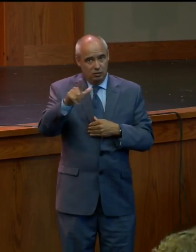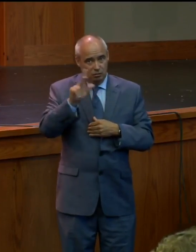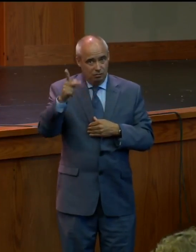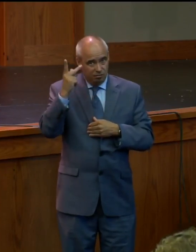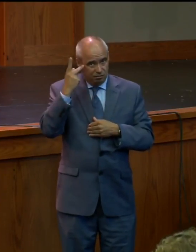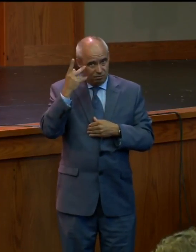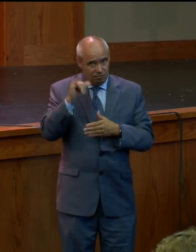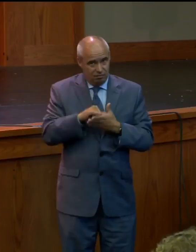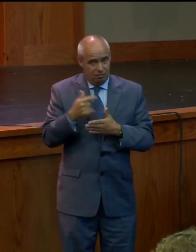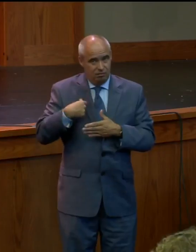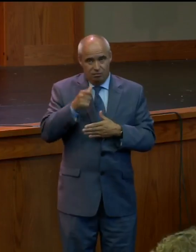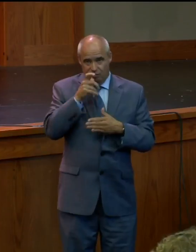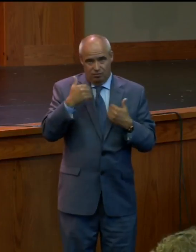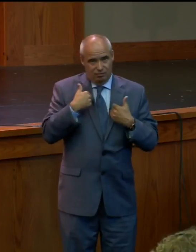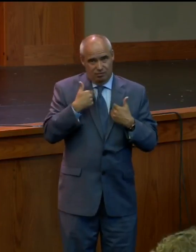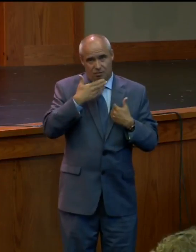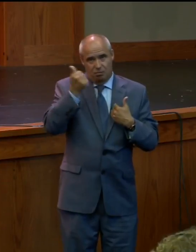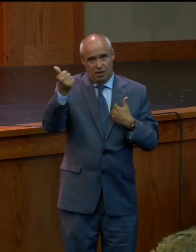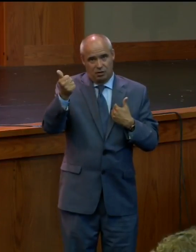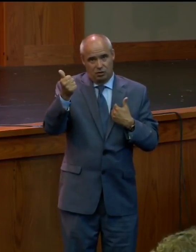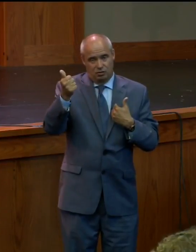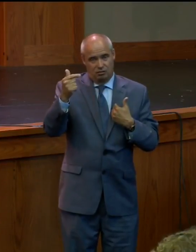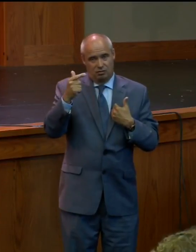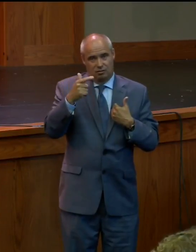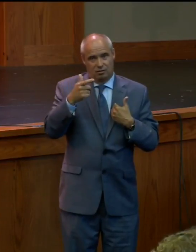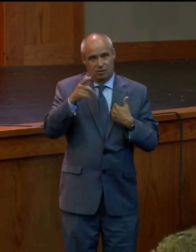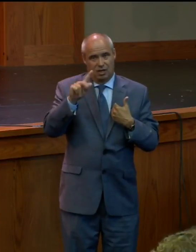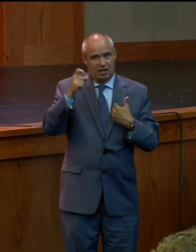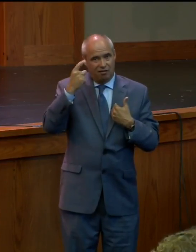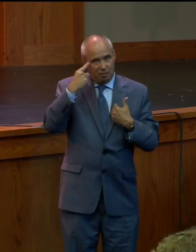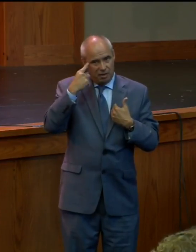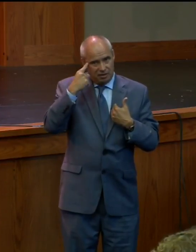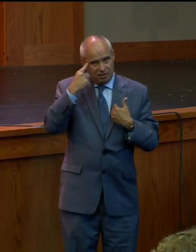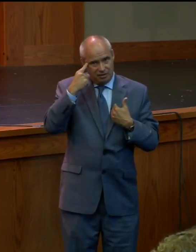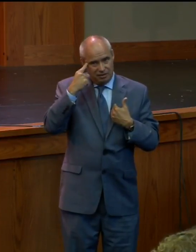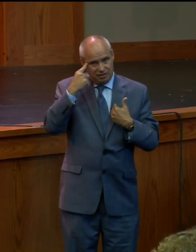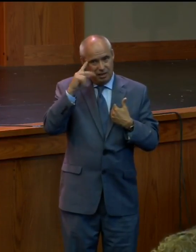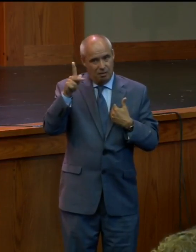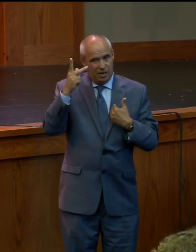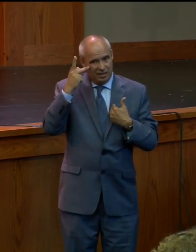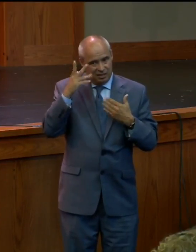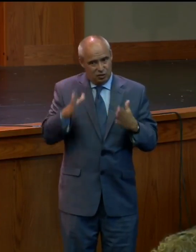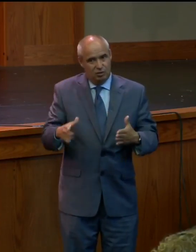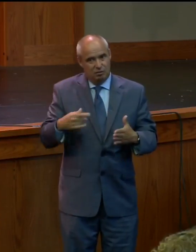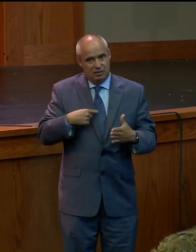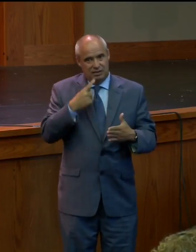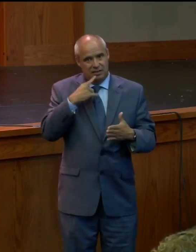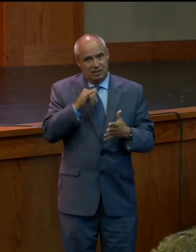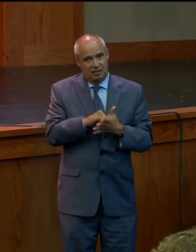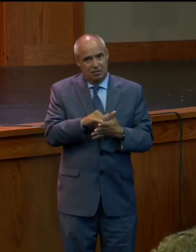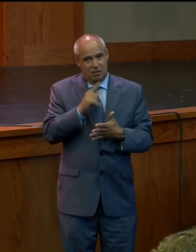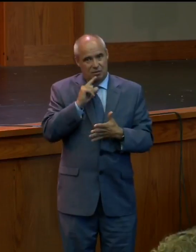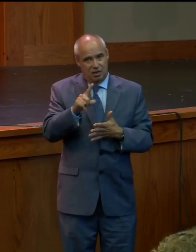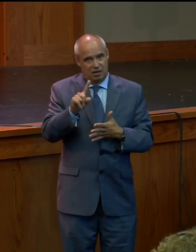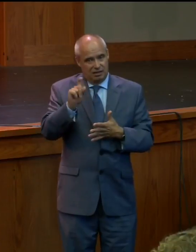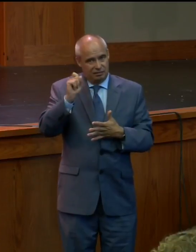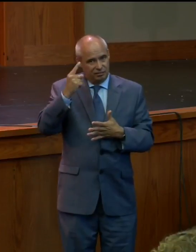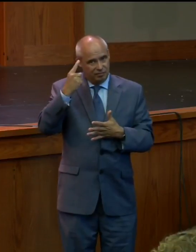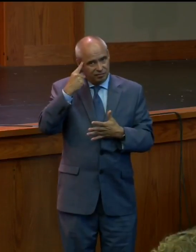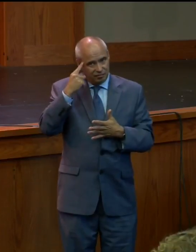AWARE THAT WE DON'T HAVE THE BEST TRACK RECORD WITH GOVERNMENTAL OFFICIALS. AND BY SAYING THAT, I MEAN THAT FOUR OF OUR GOVERNORS SINCE 1960